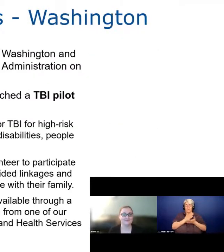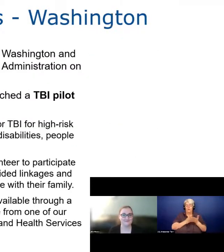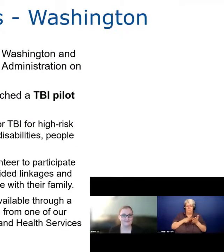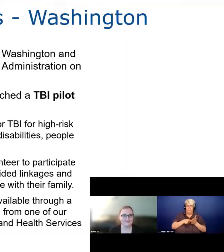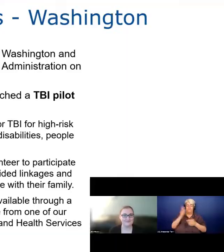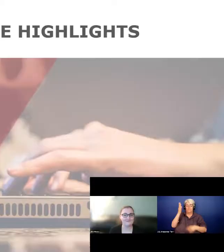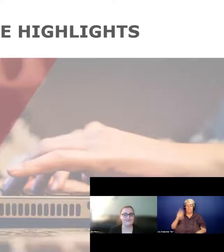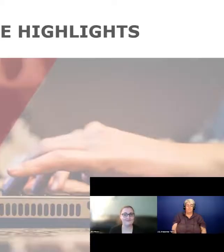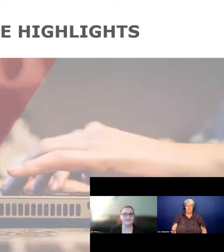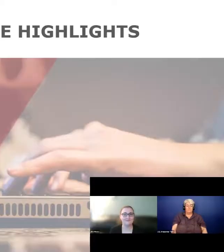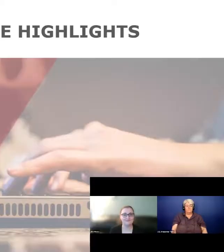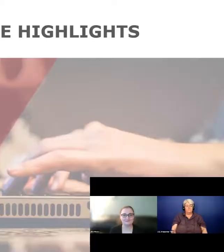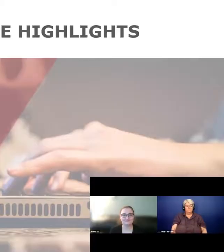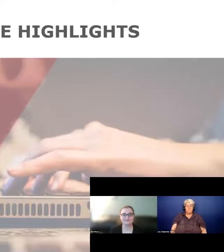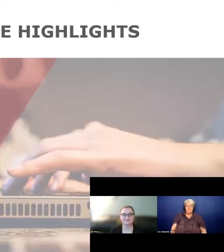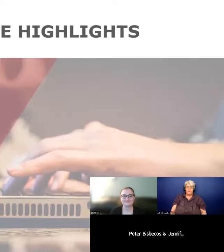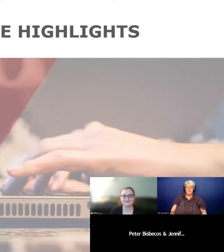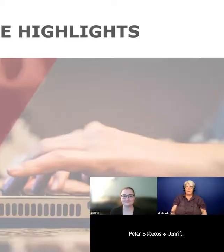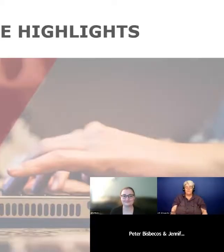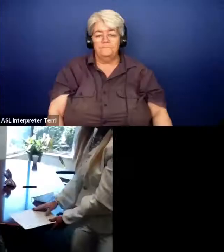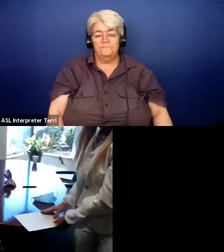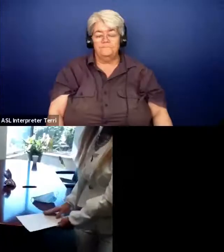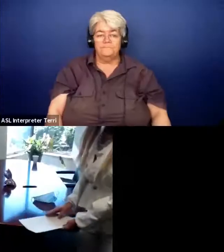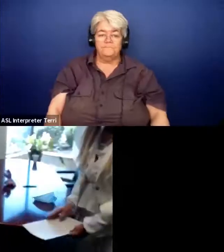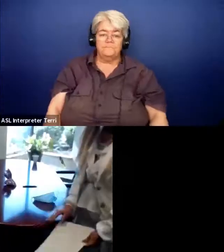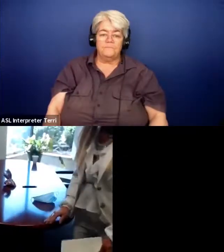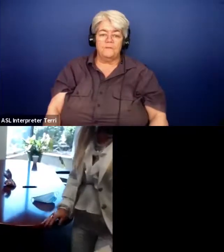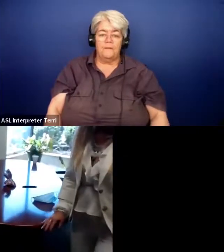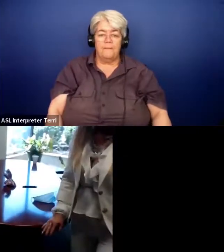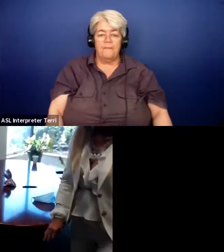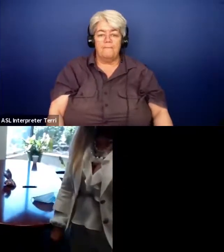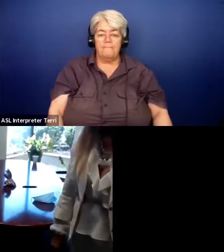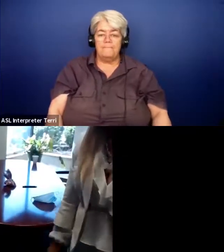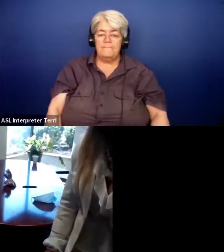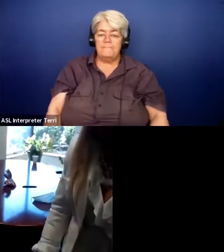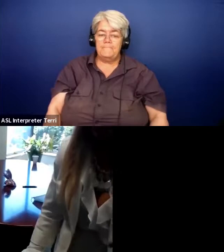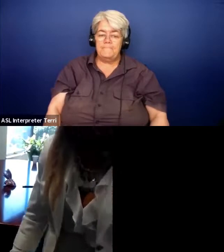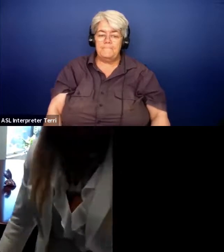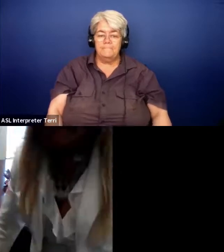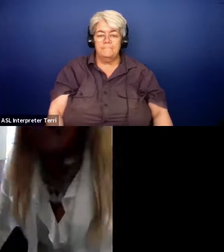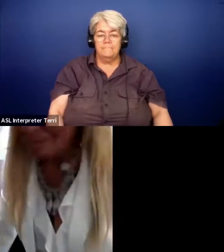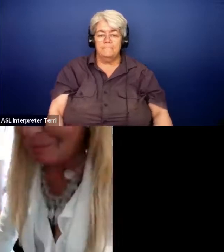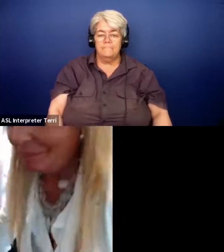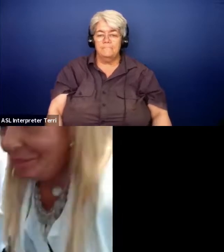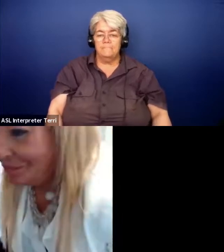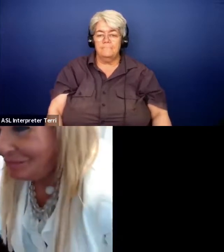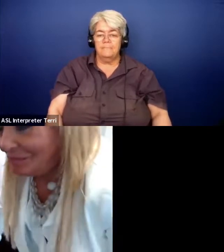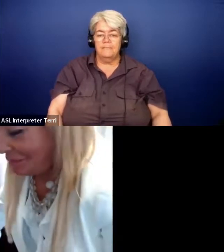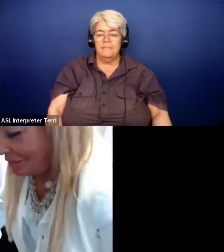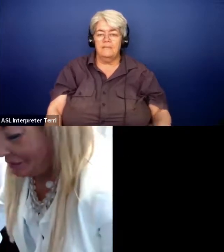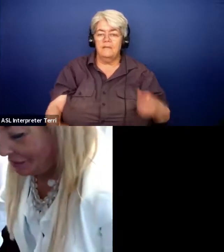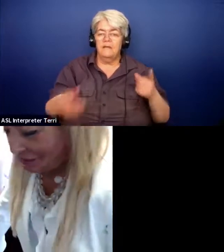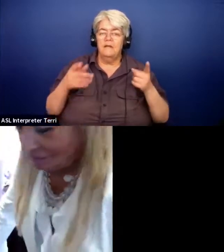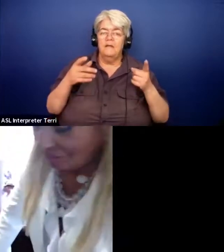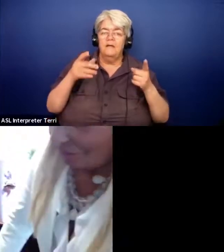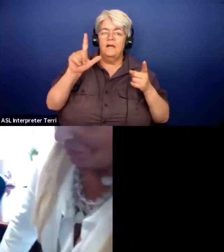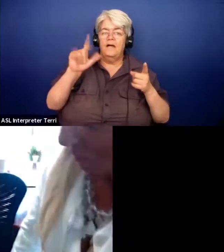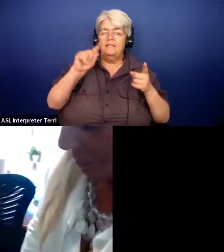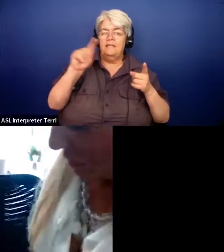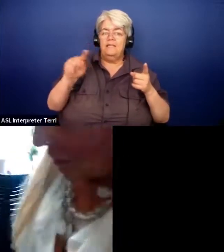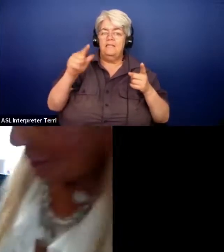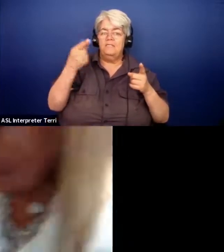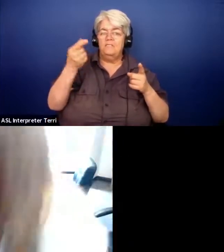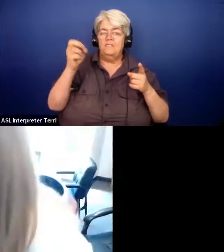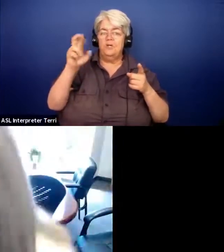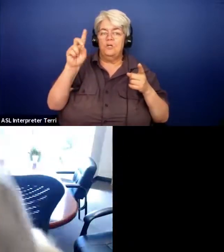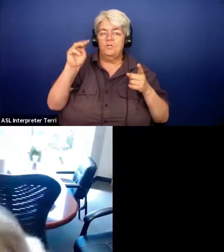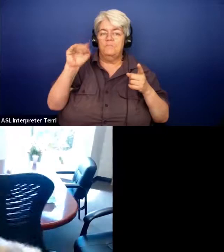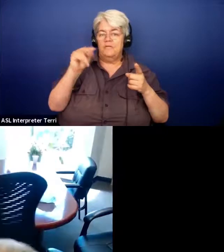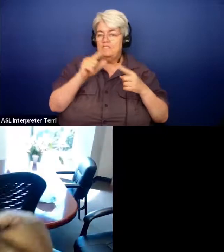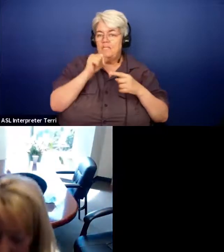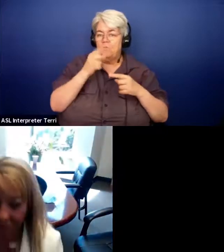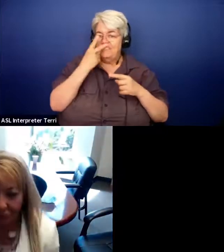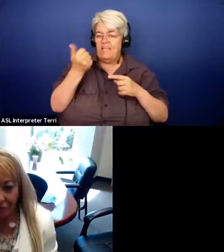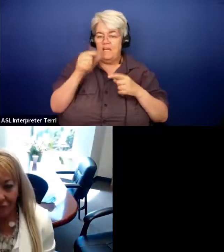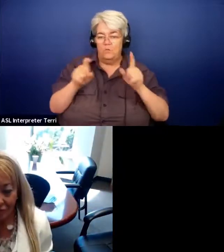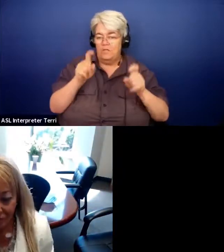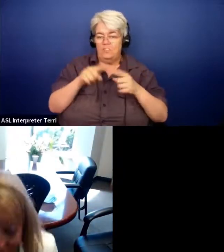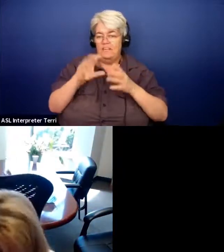I don't see any questions in the chat just yet. I think something that might be helpful,